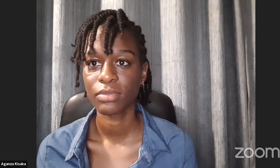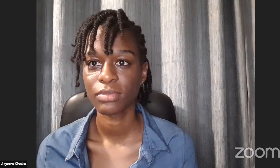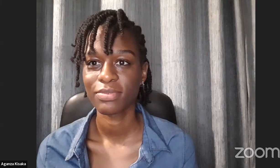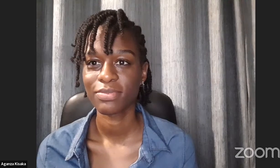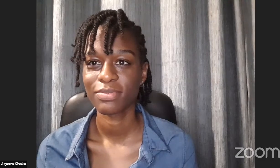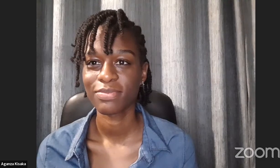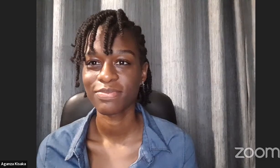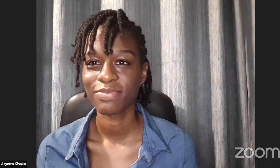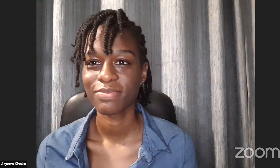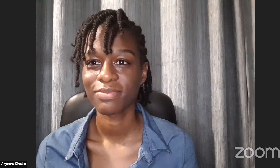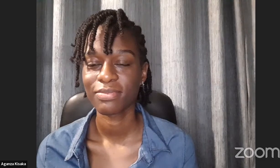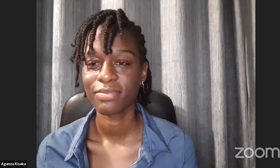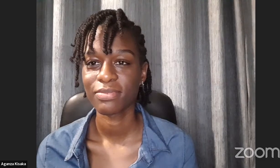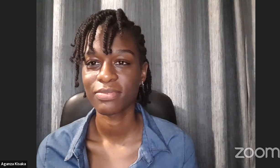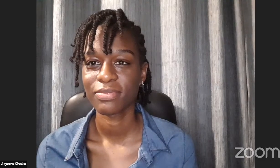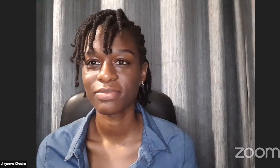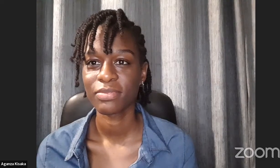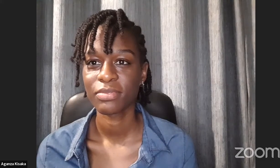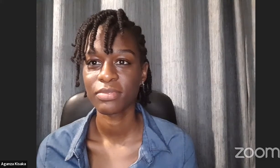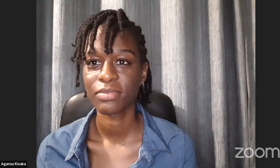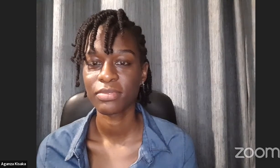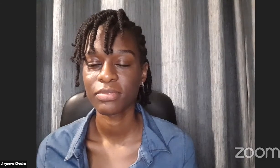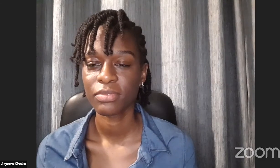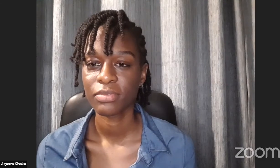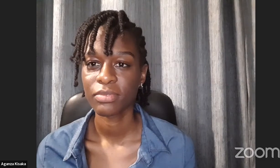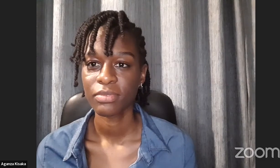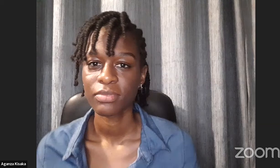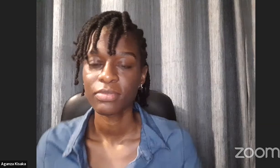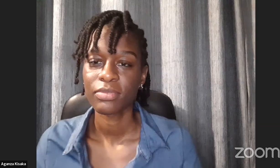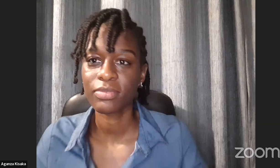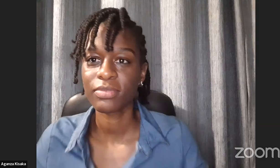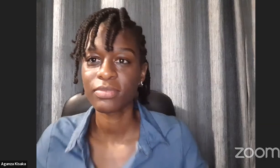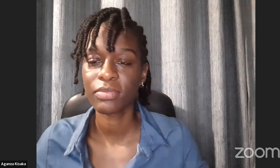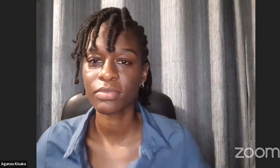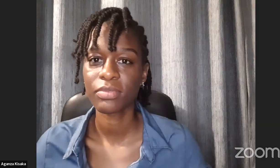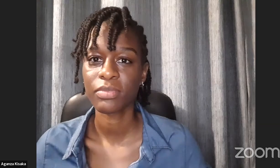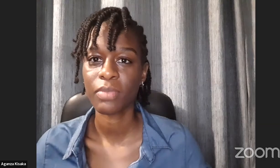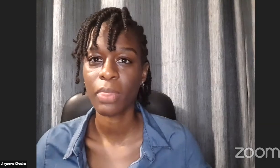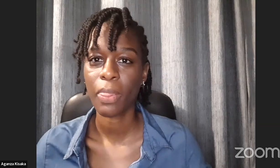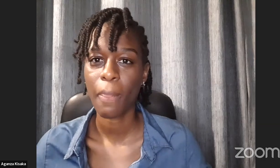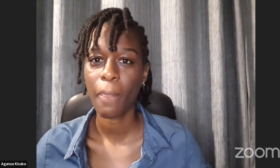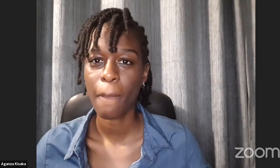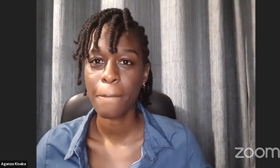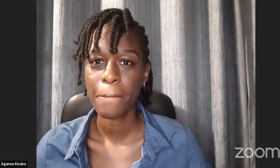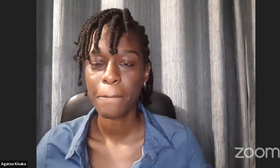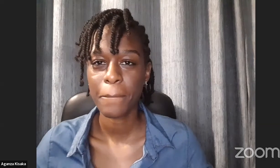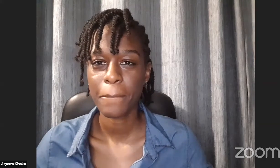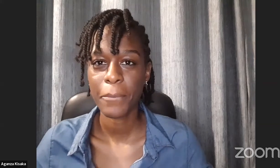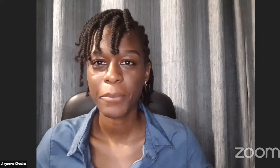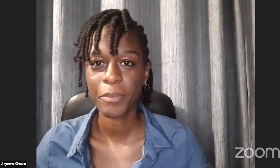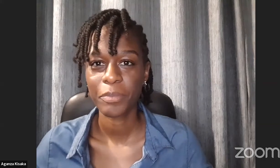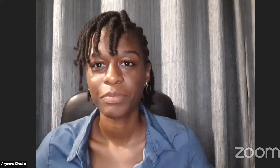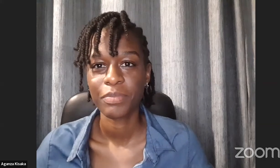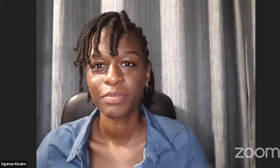and for really sharing your insights and telling us about your process and your practice, you know, as it spans all of these wonderful,